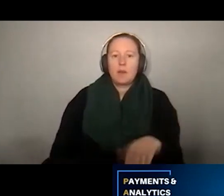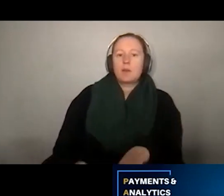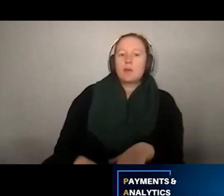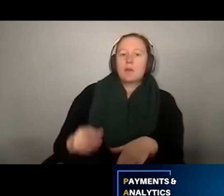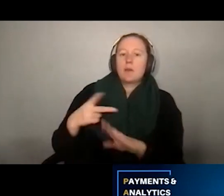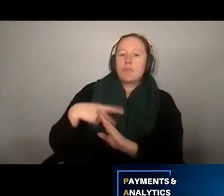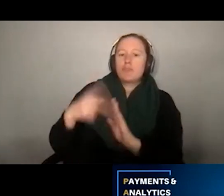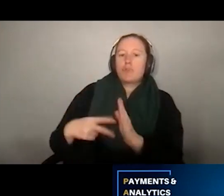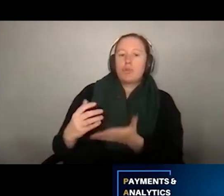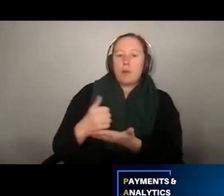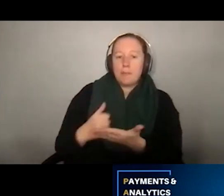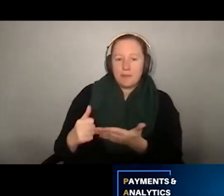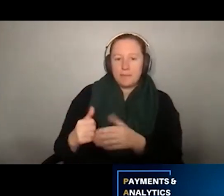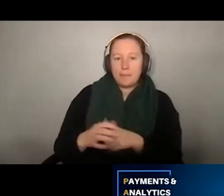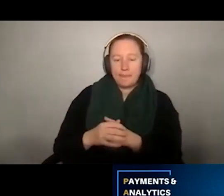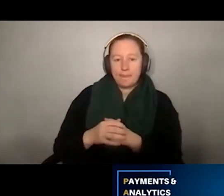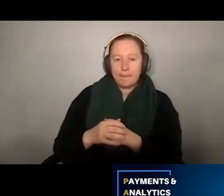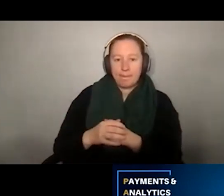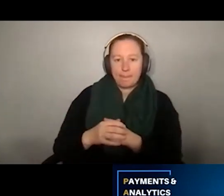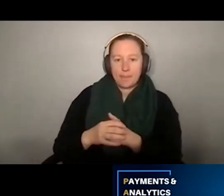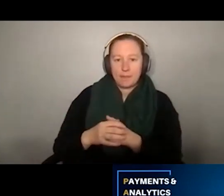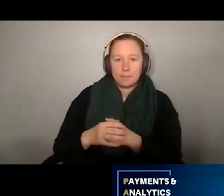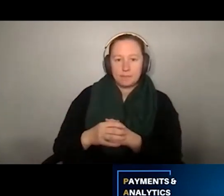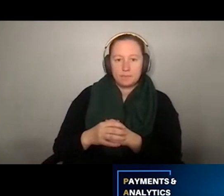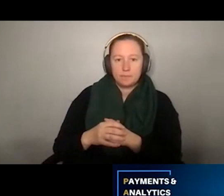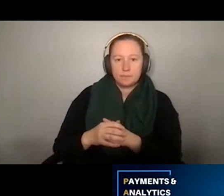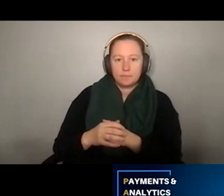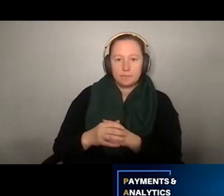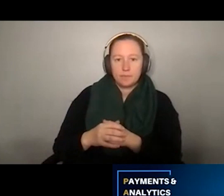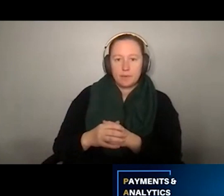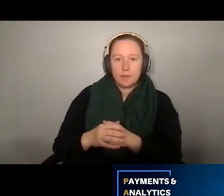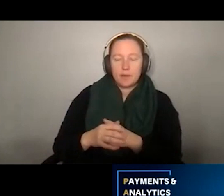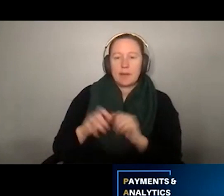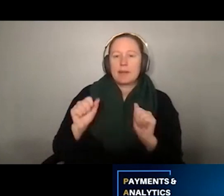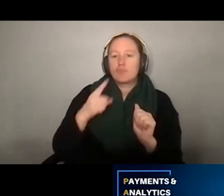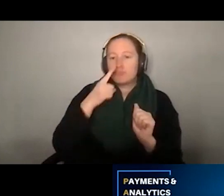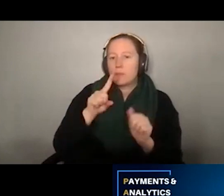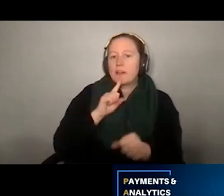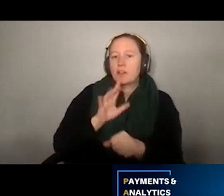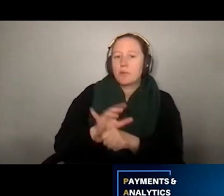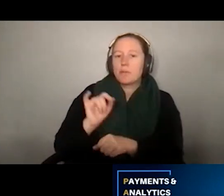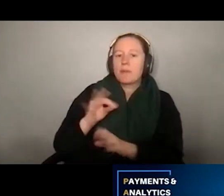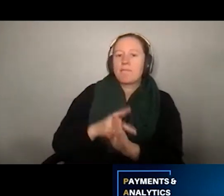the next question is asking, you can confirm whether or not program income earned on